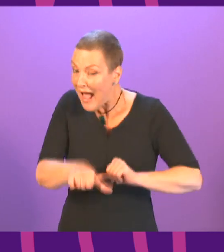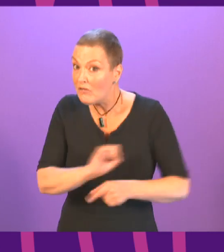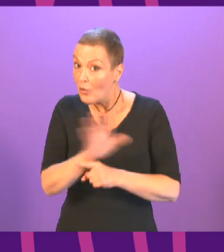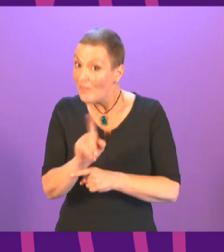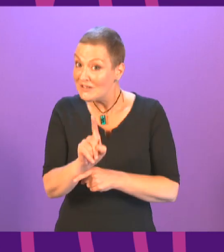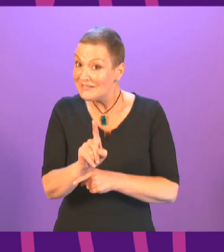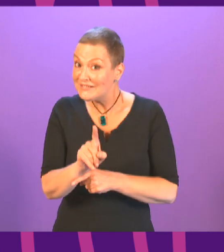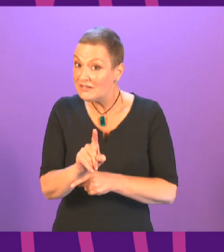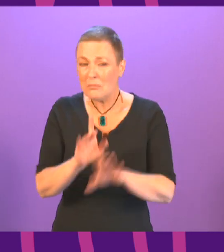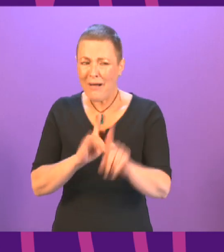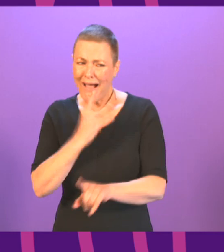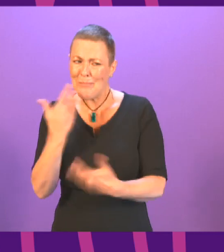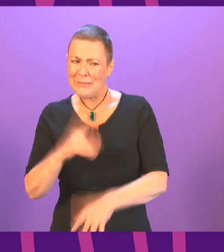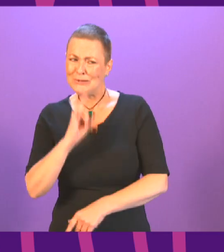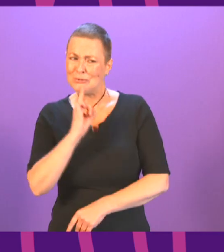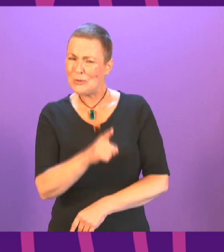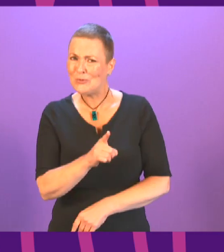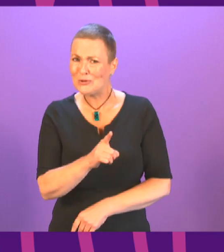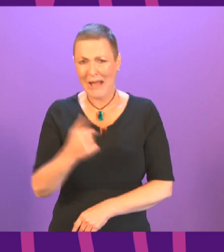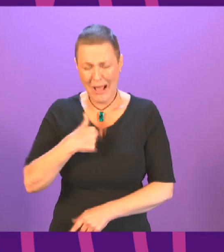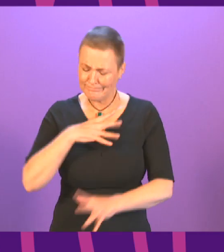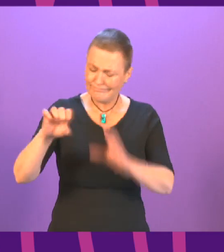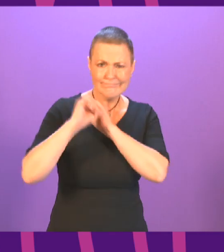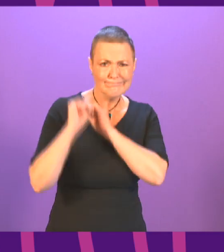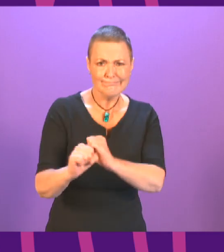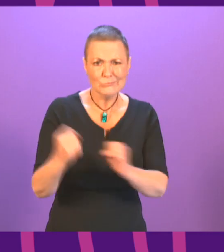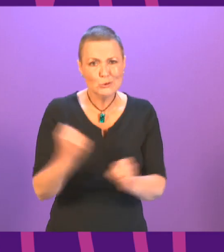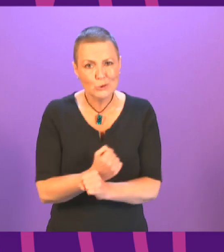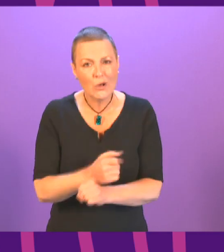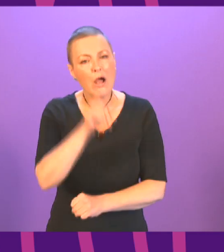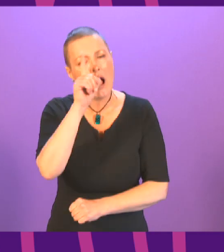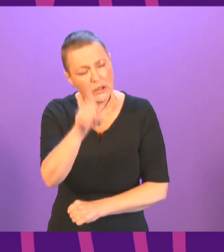I am also committed to providing a fair pay deal—I would have thought that a trade unionist